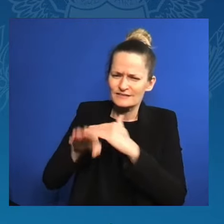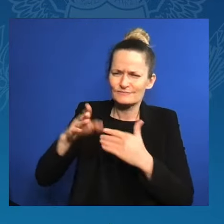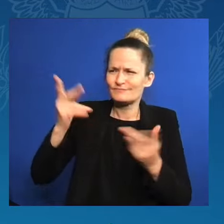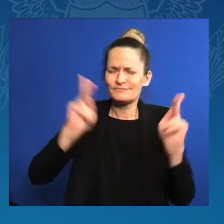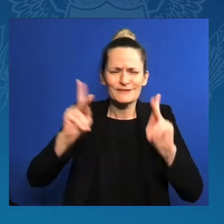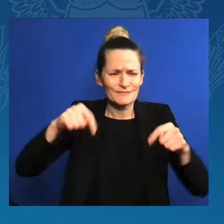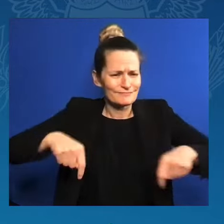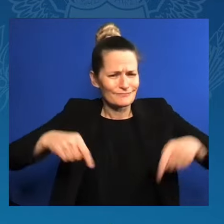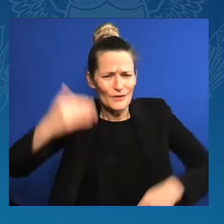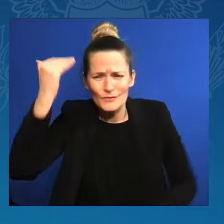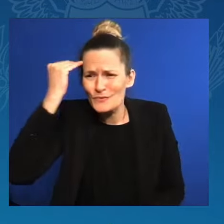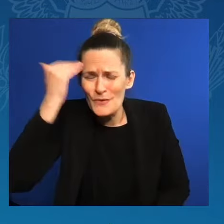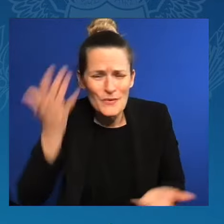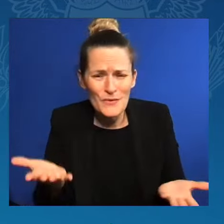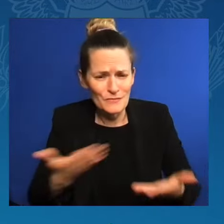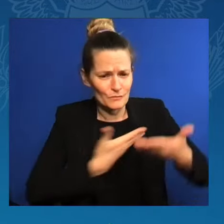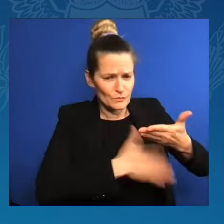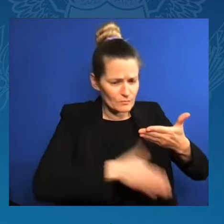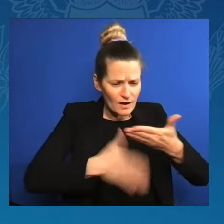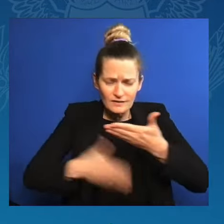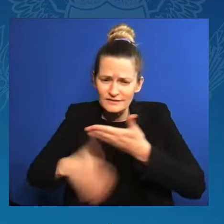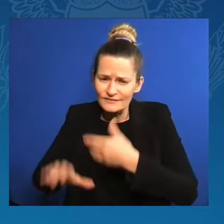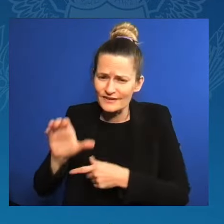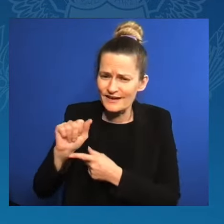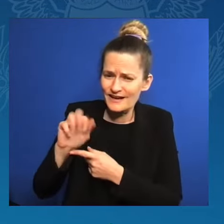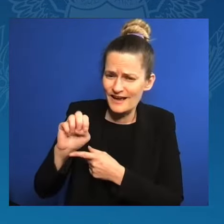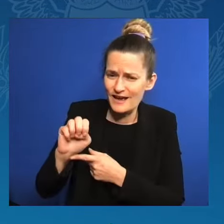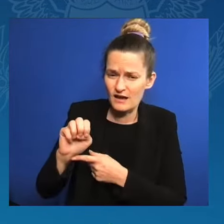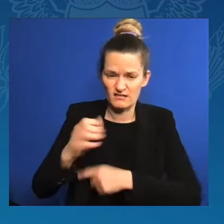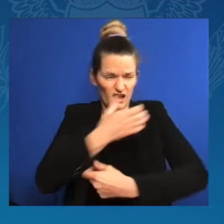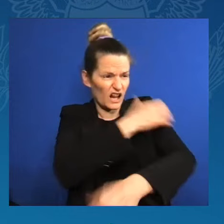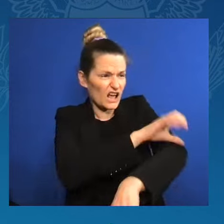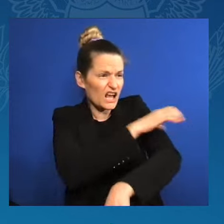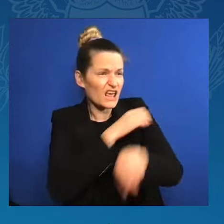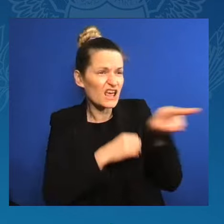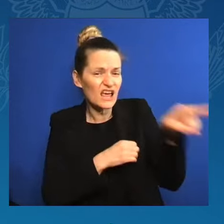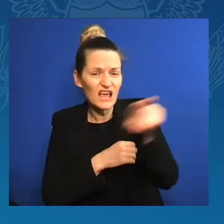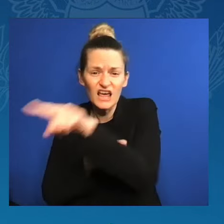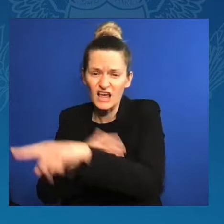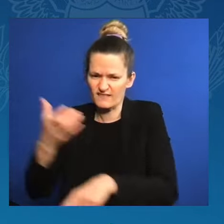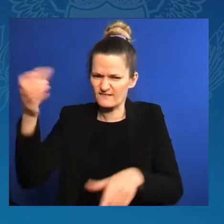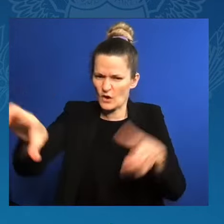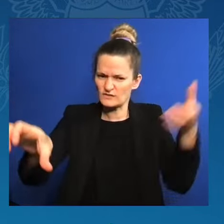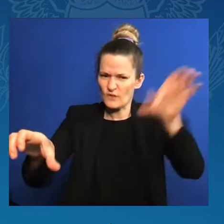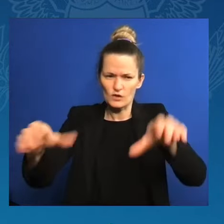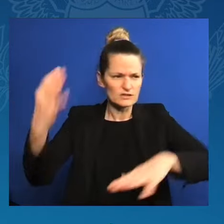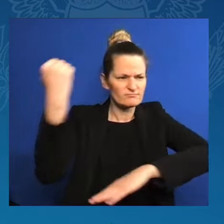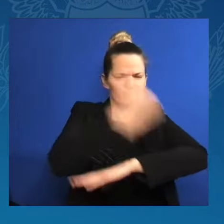Those clinics offer routine checkups for so many people in the community --